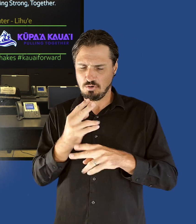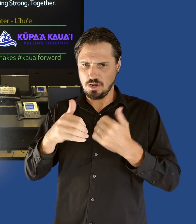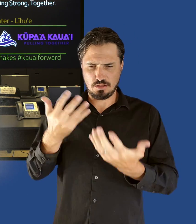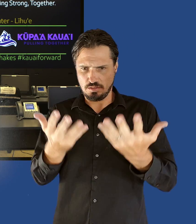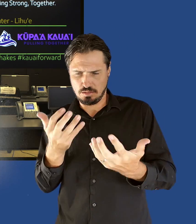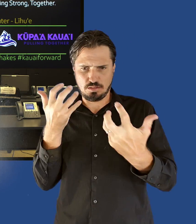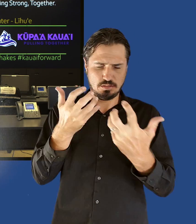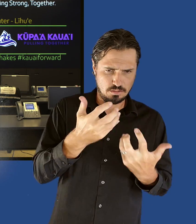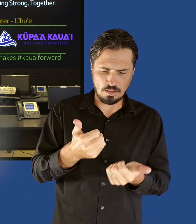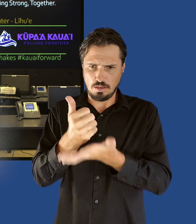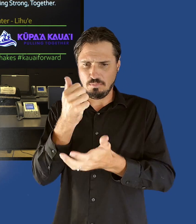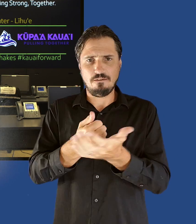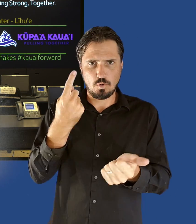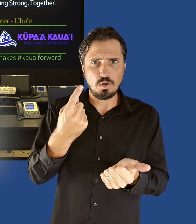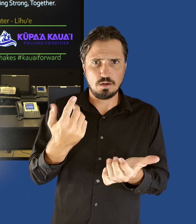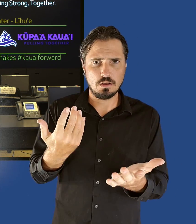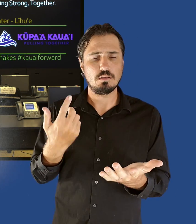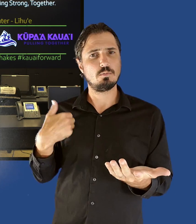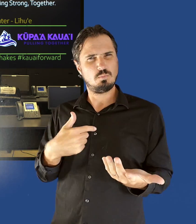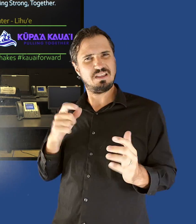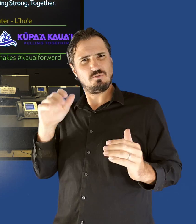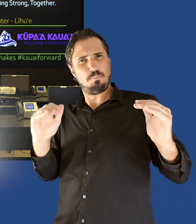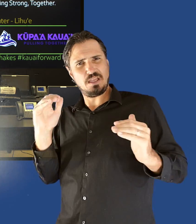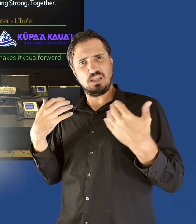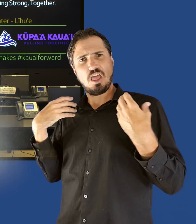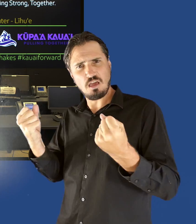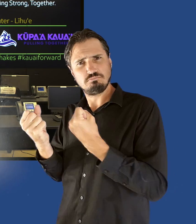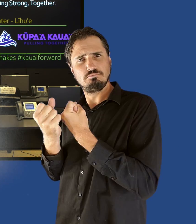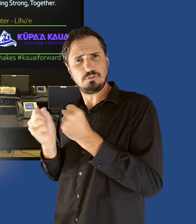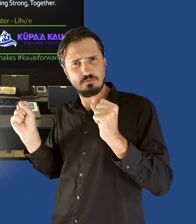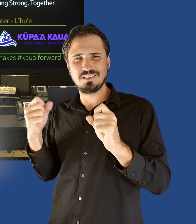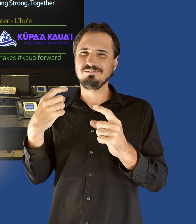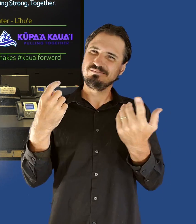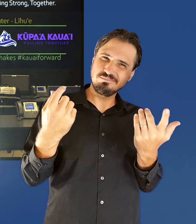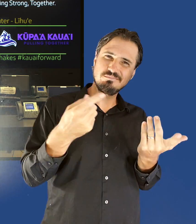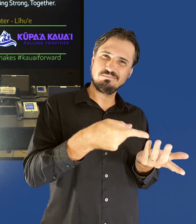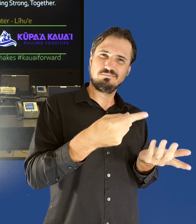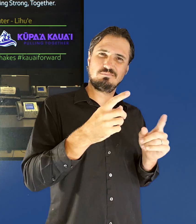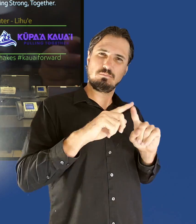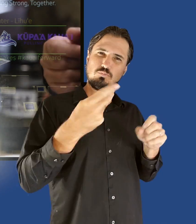while we balance our people’s health and safety with the need to bring some level of normalcy back to our community.